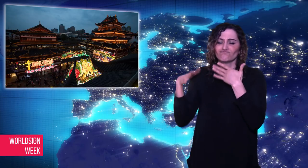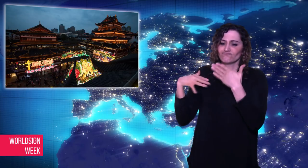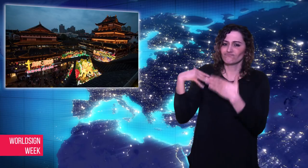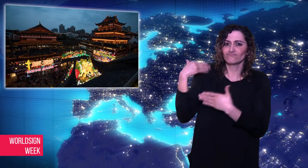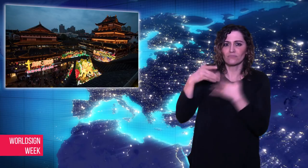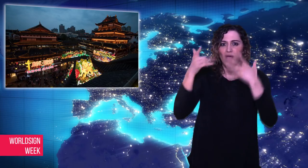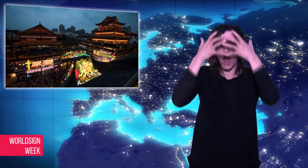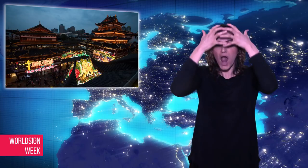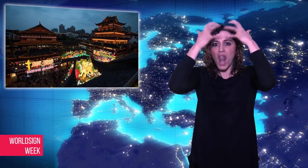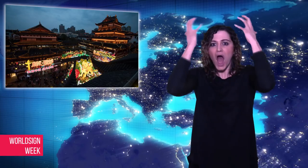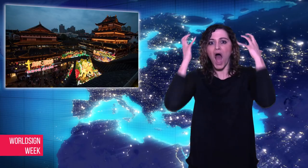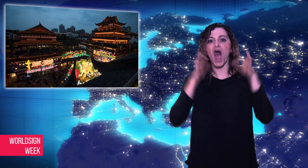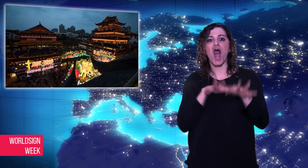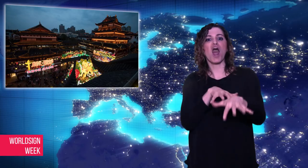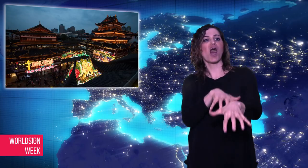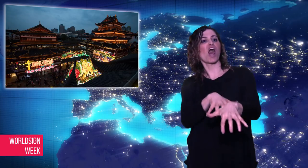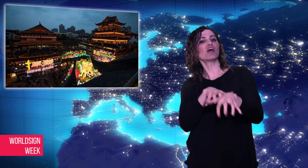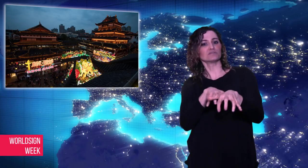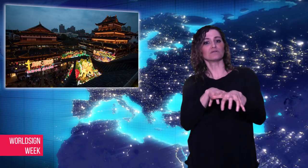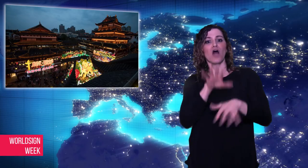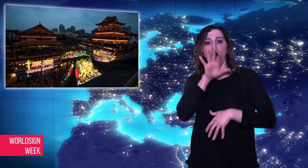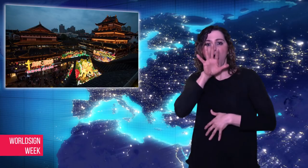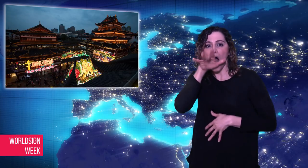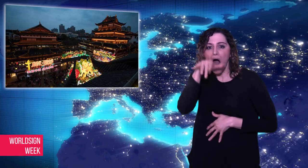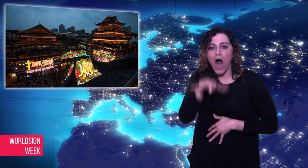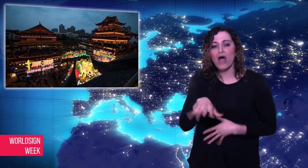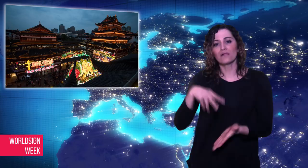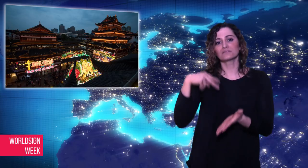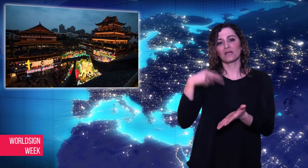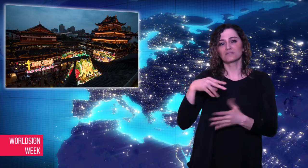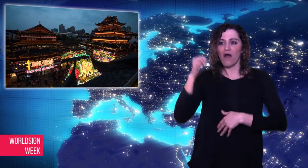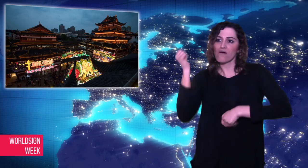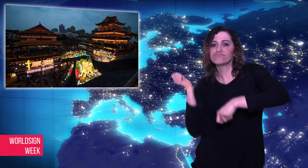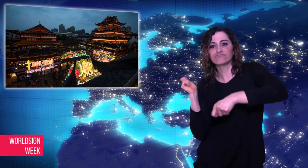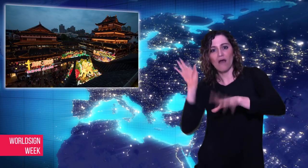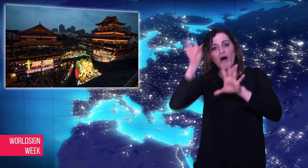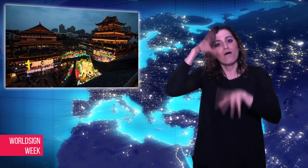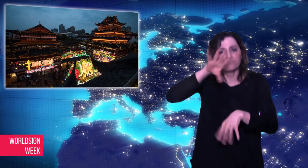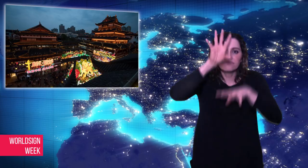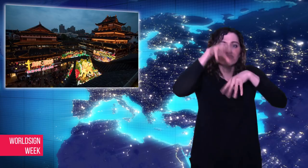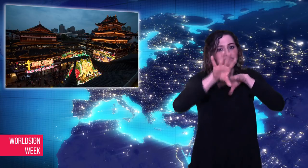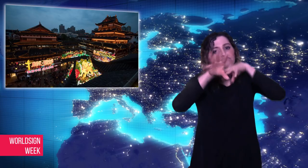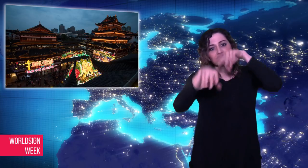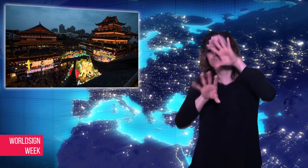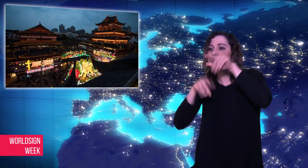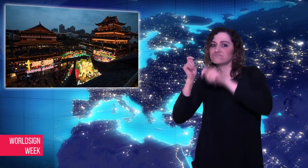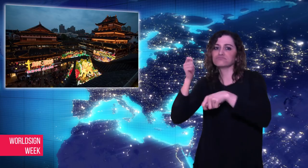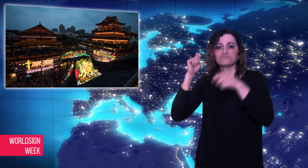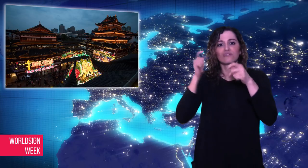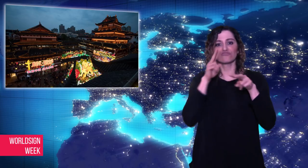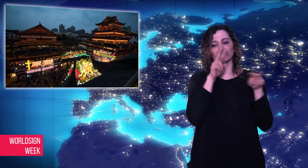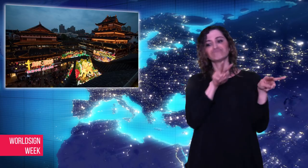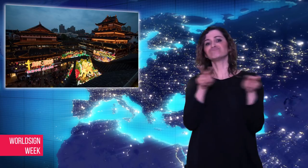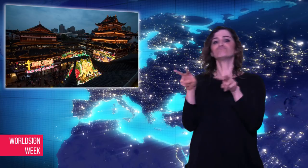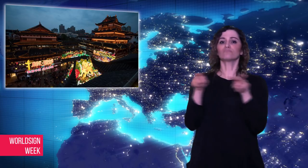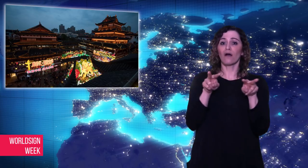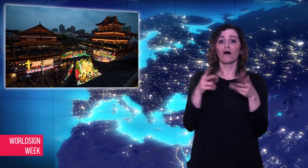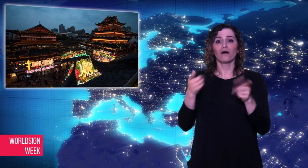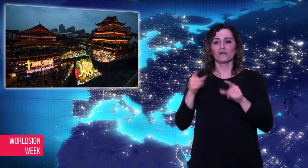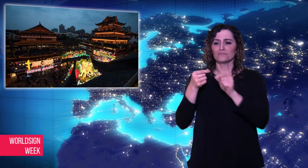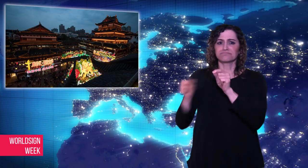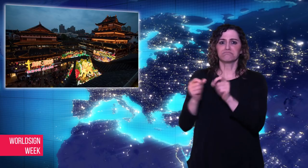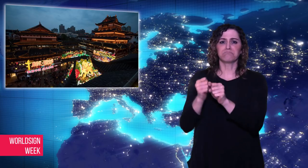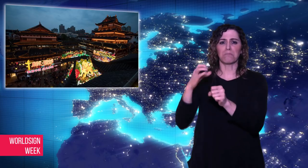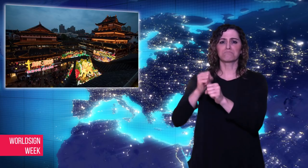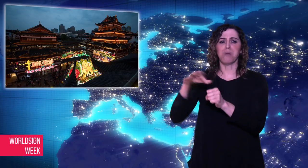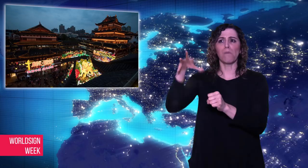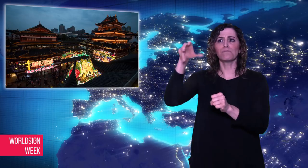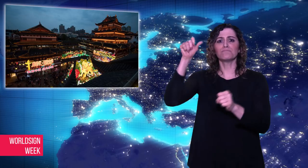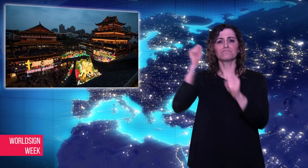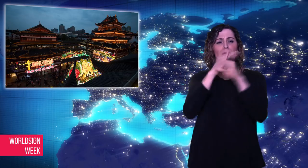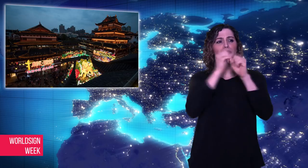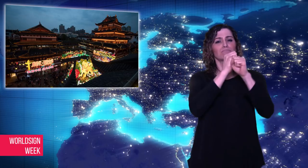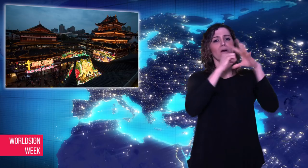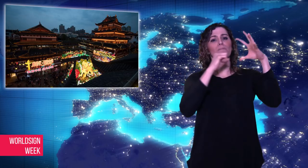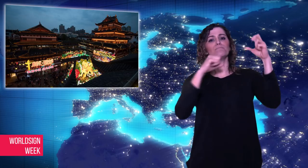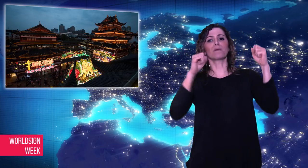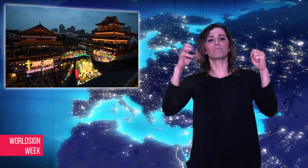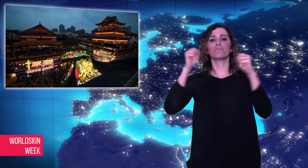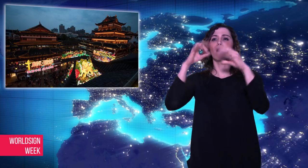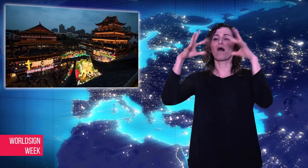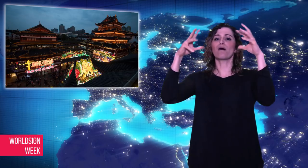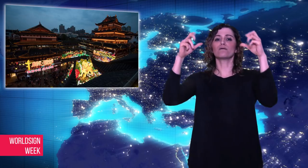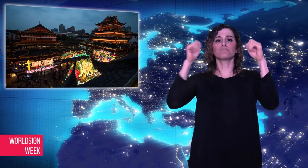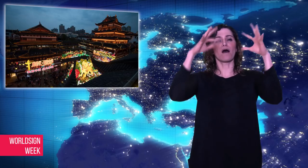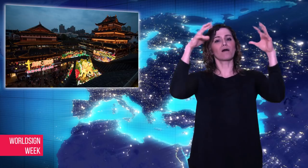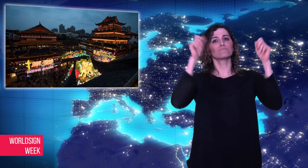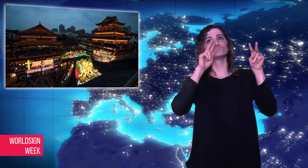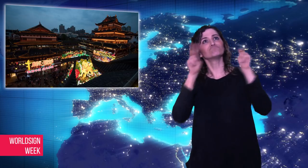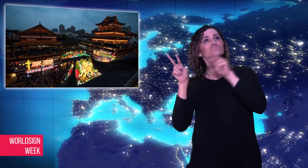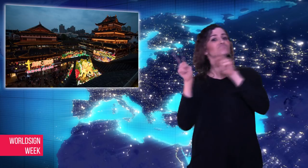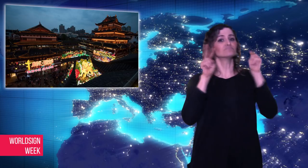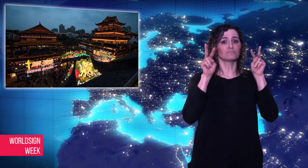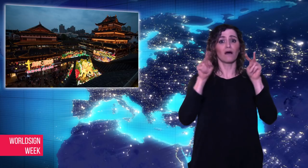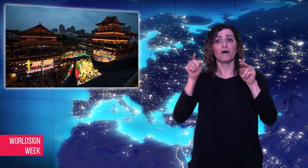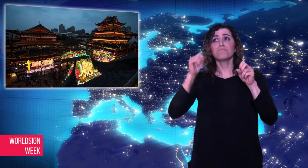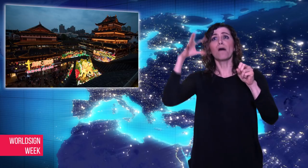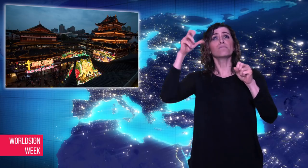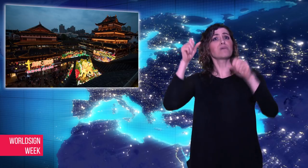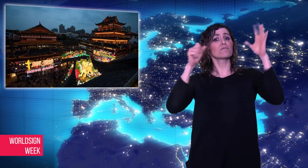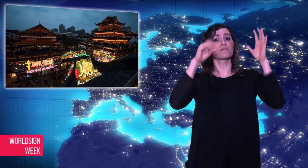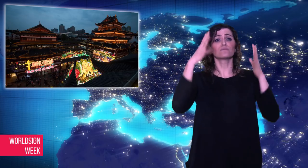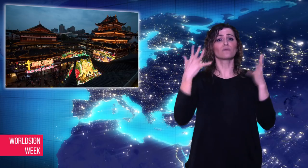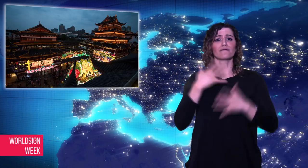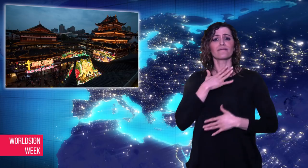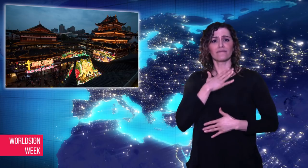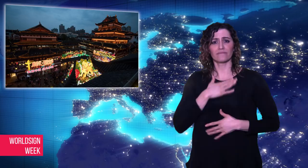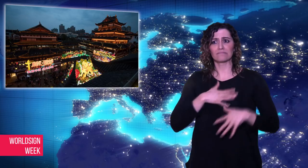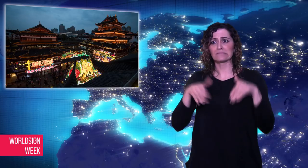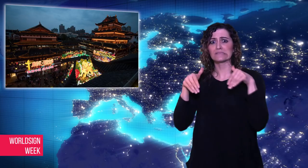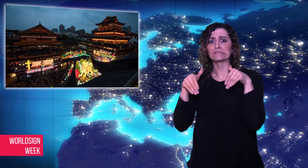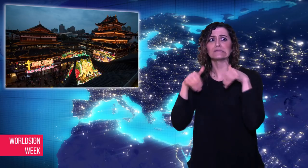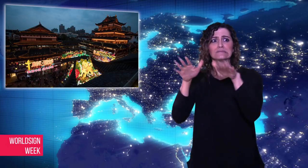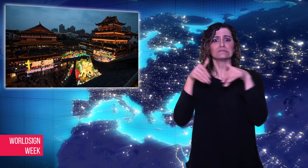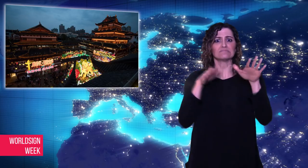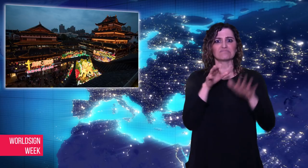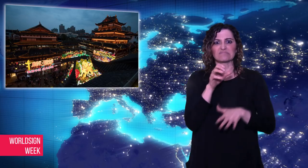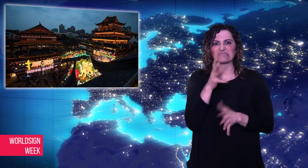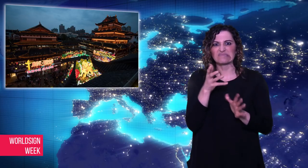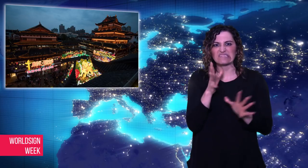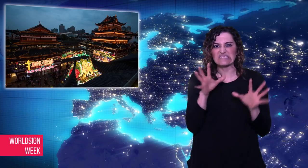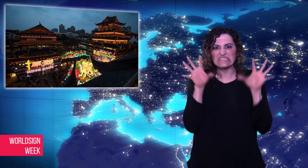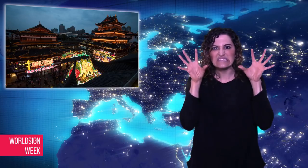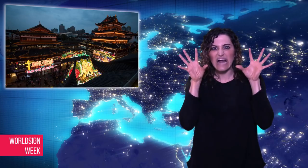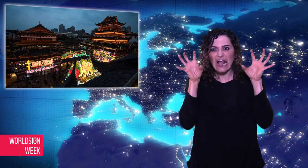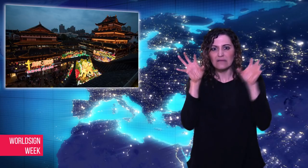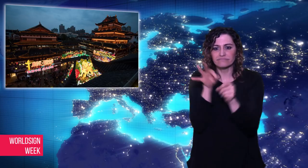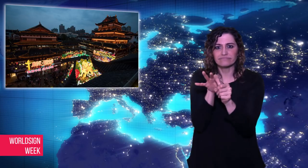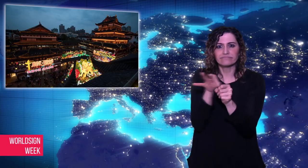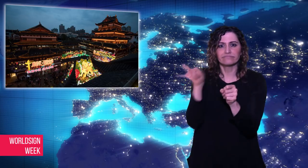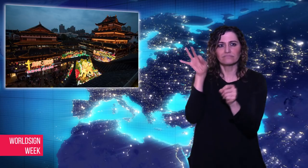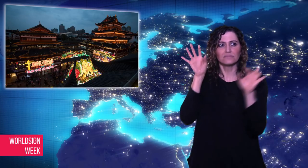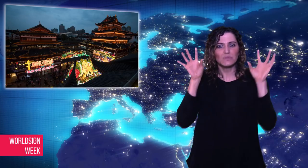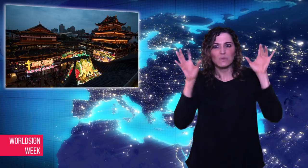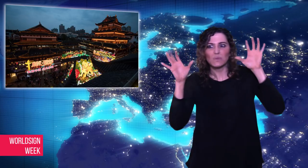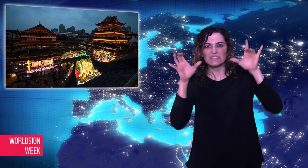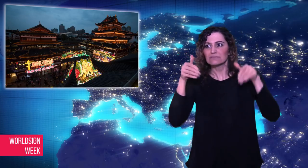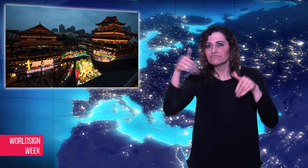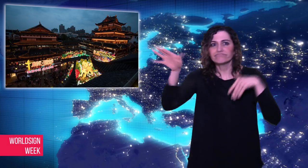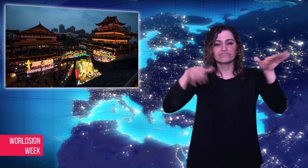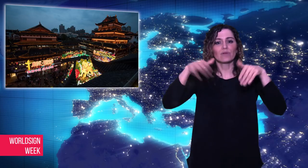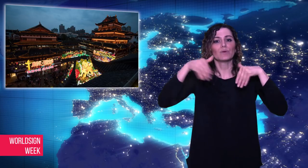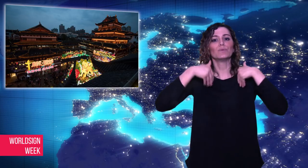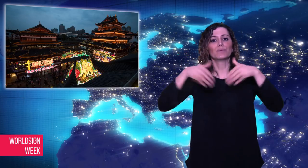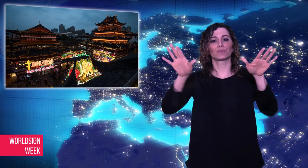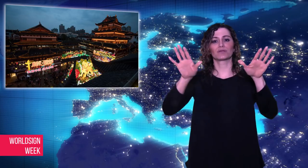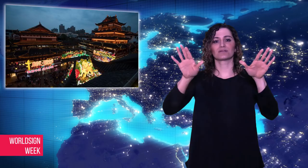to ward off evil spirits.